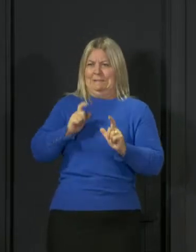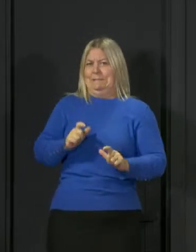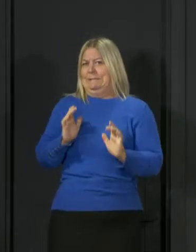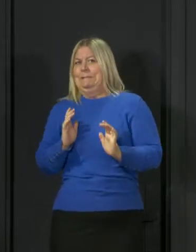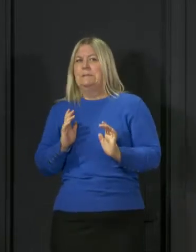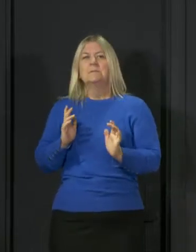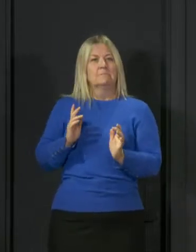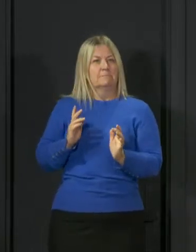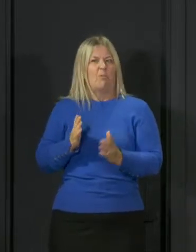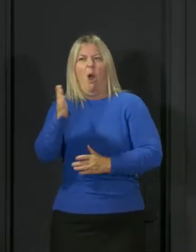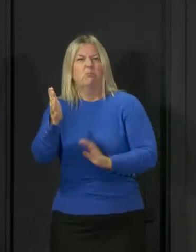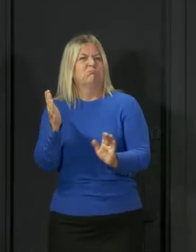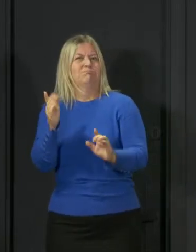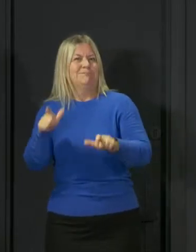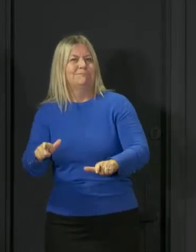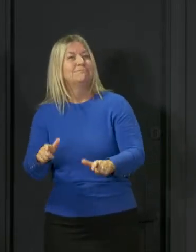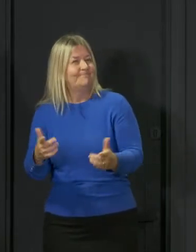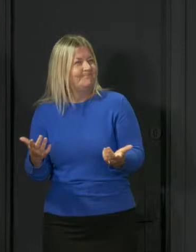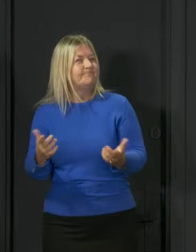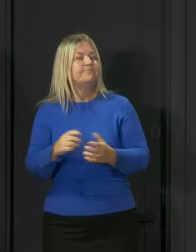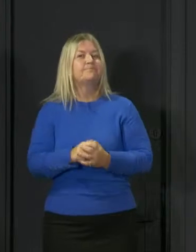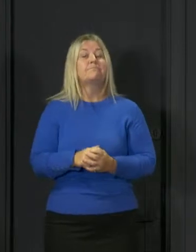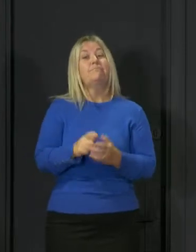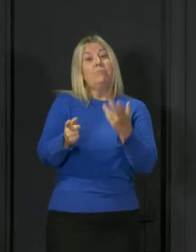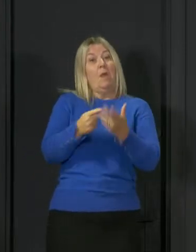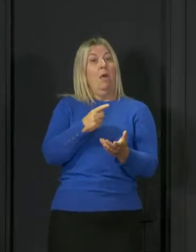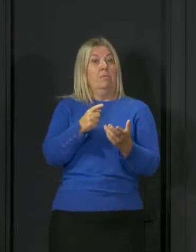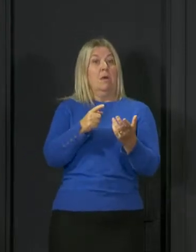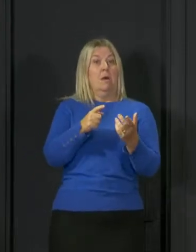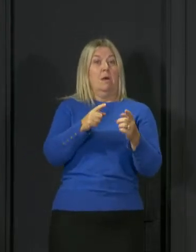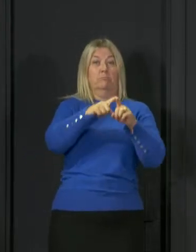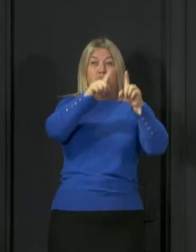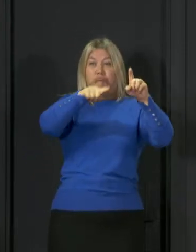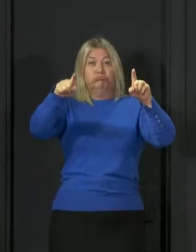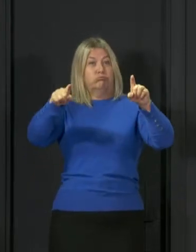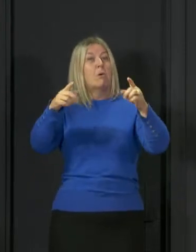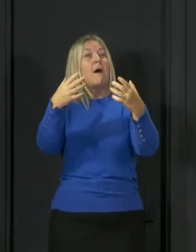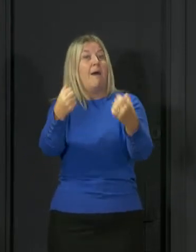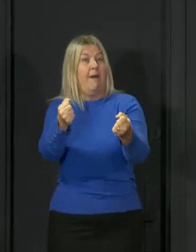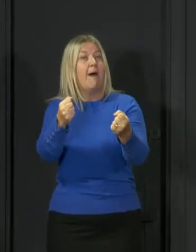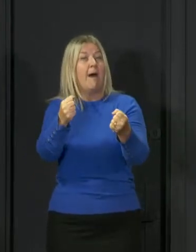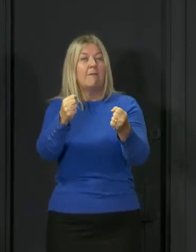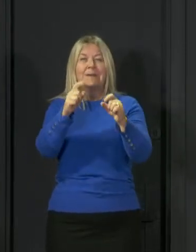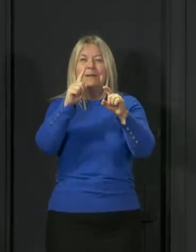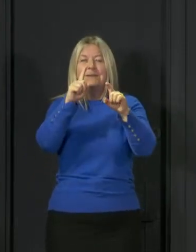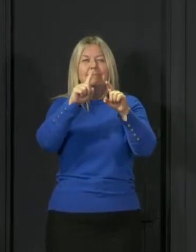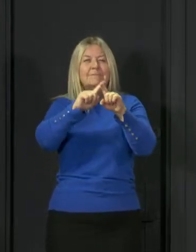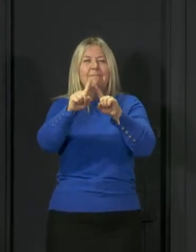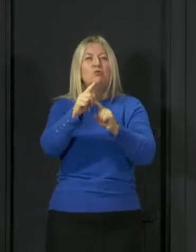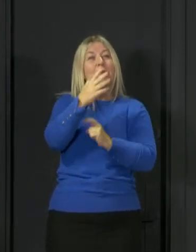Another new feature is a chart that shows the changing age profile of those testing positive.